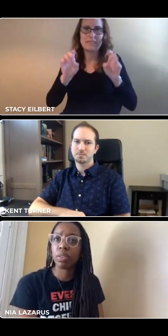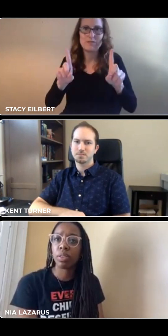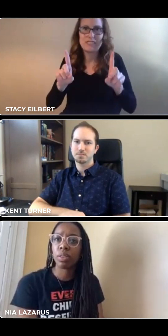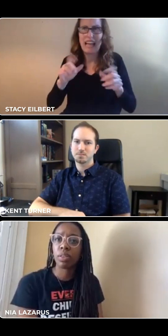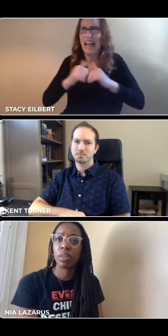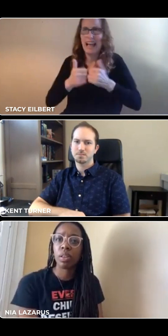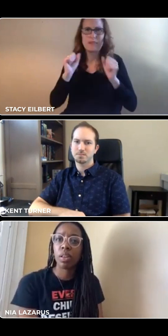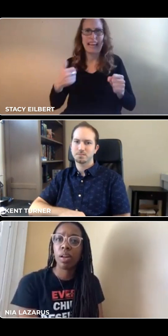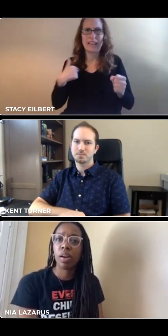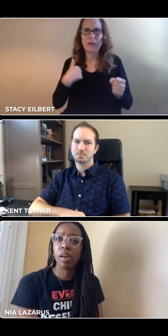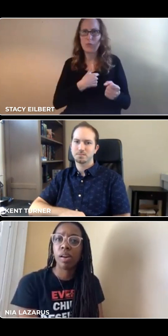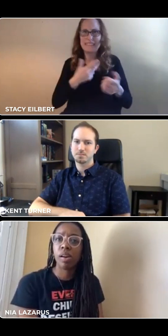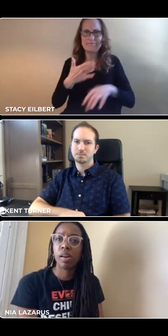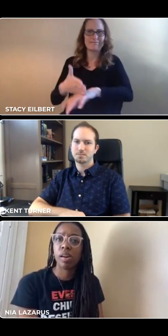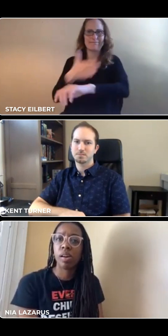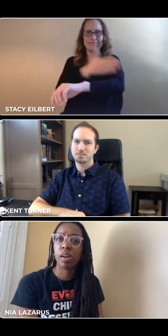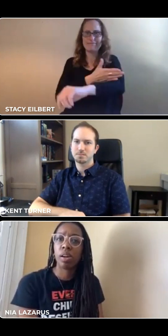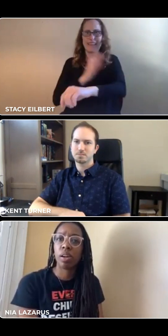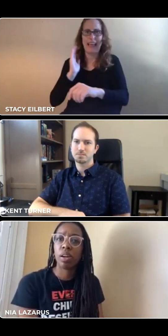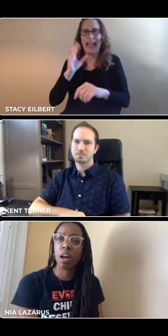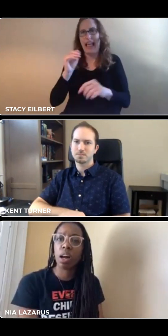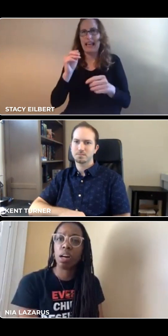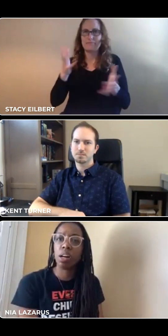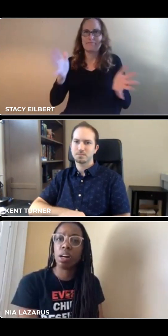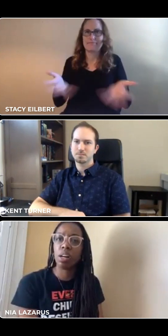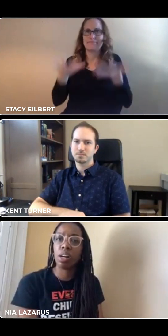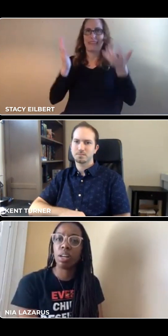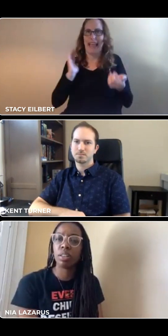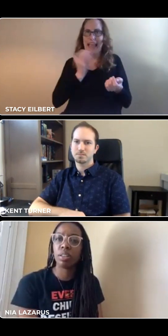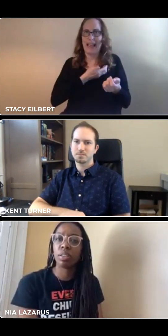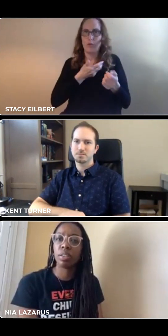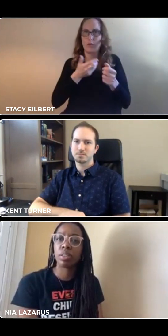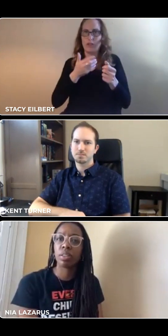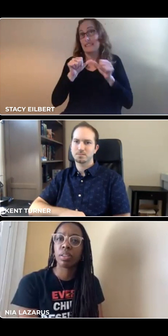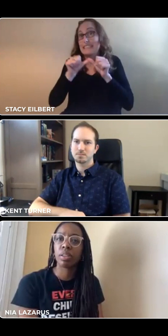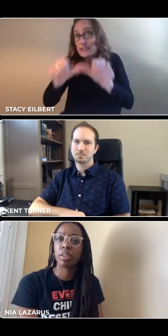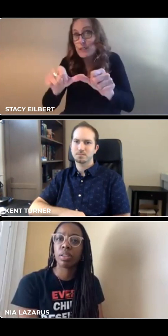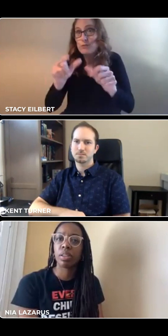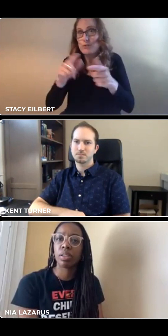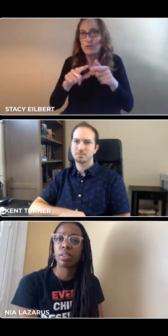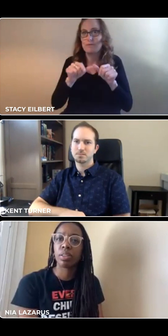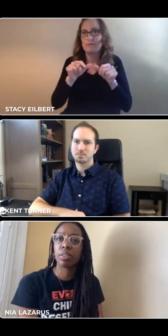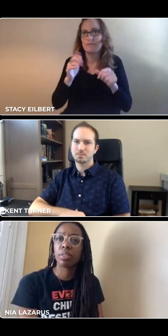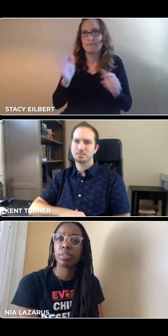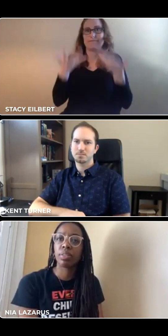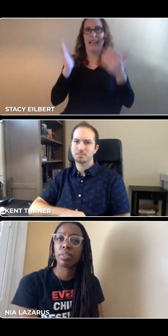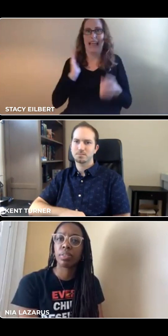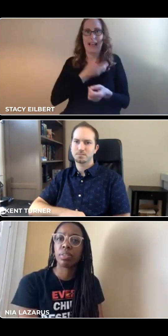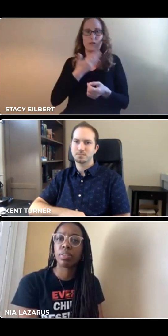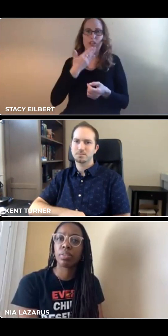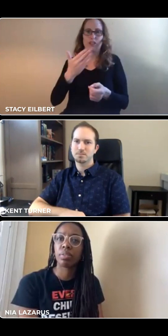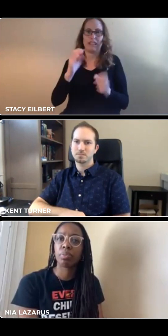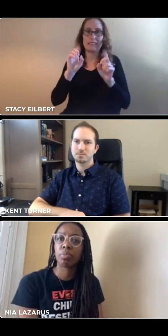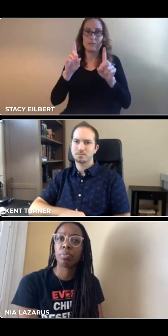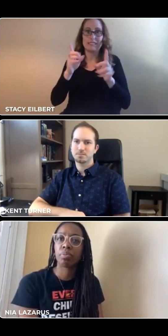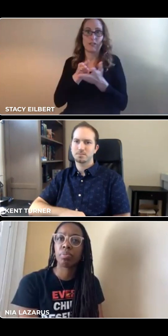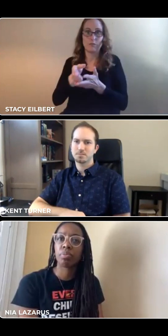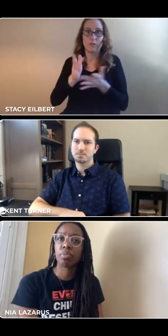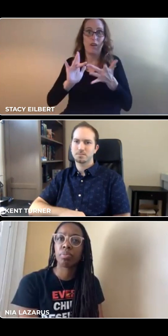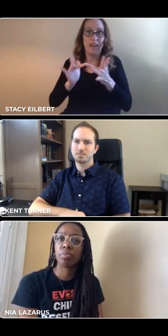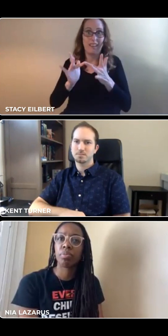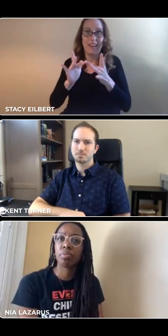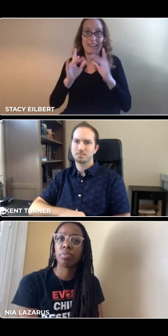All of that relates to education and discussing how we can help elevate education through